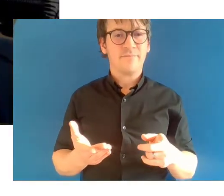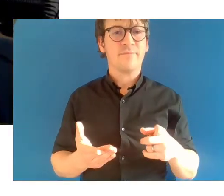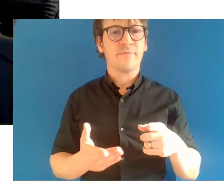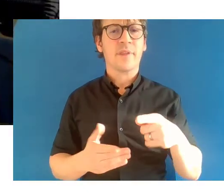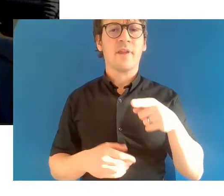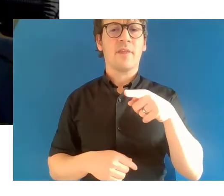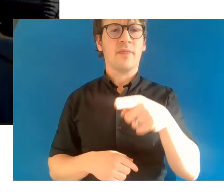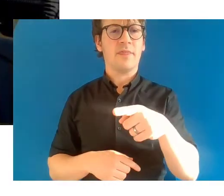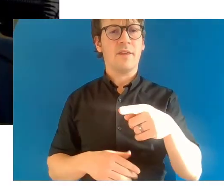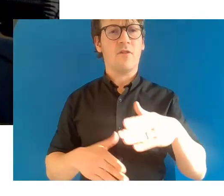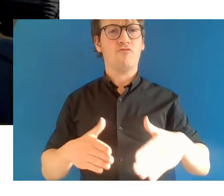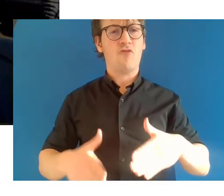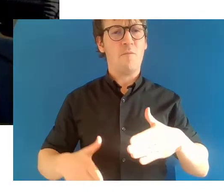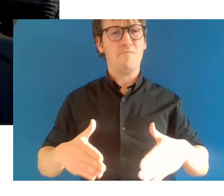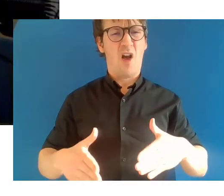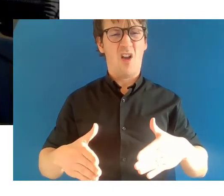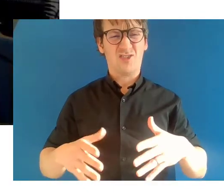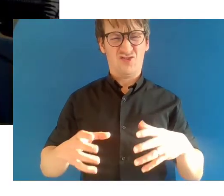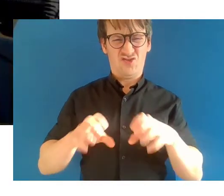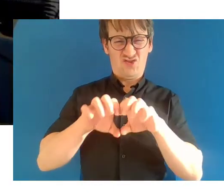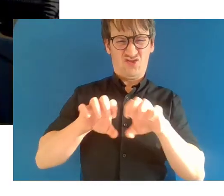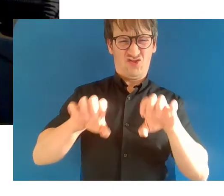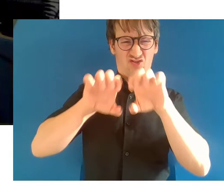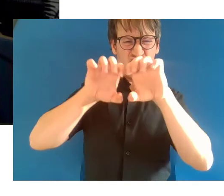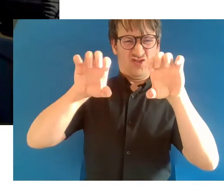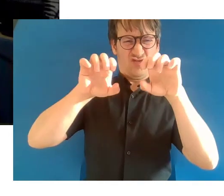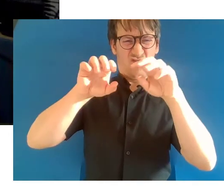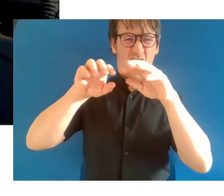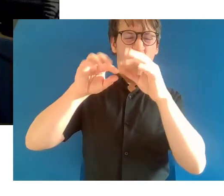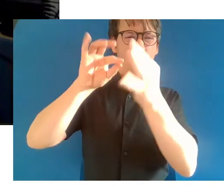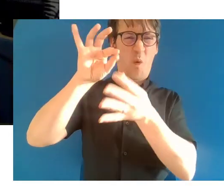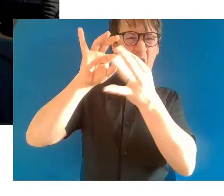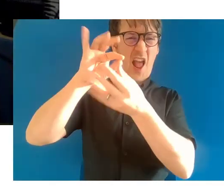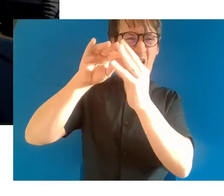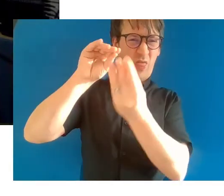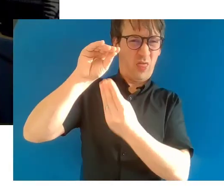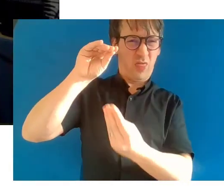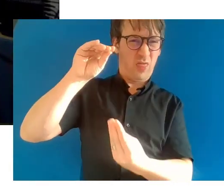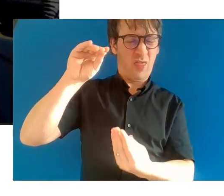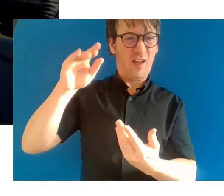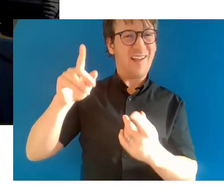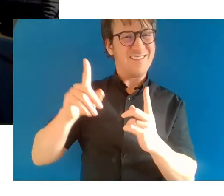This robot looks a bit clunky. It's a very first prototype.